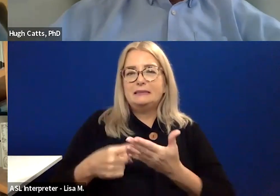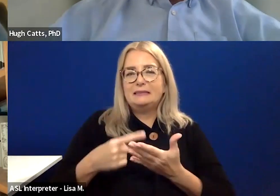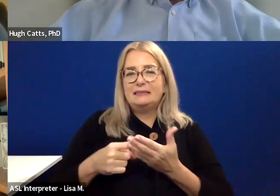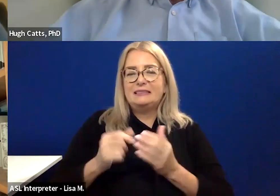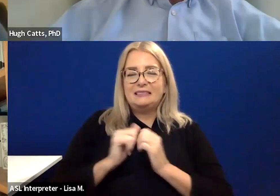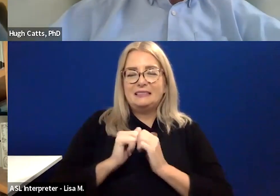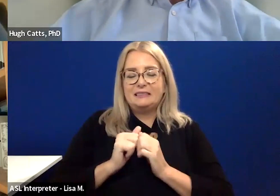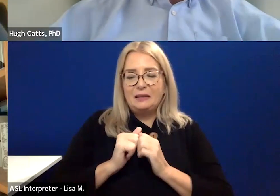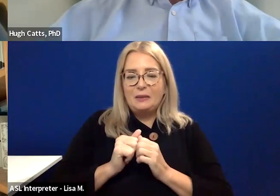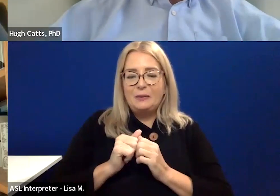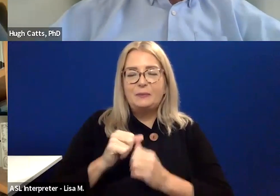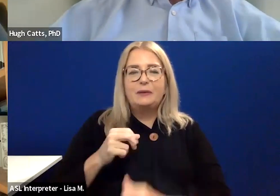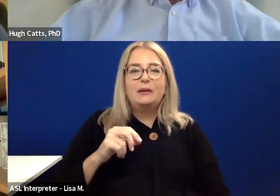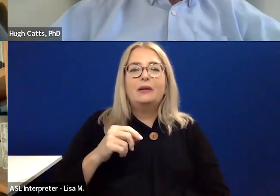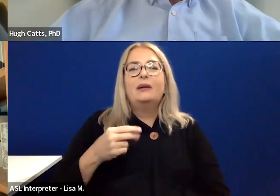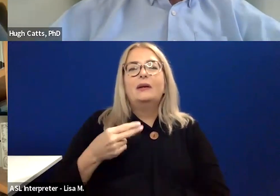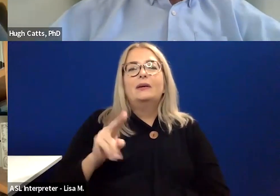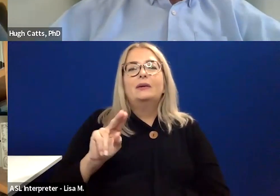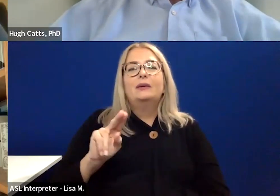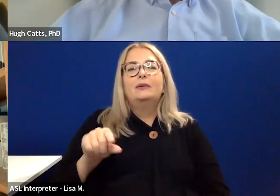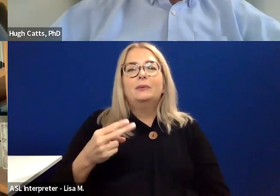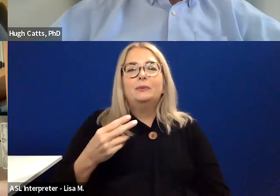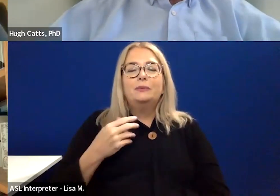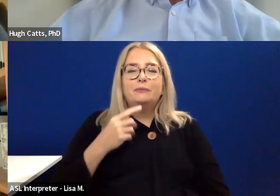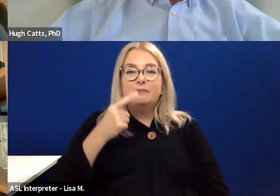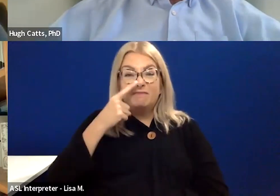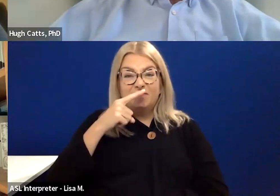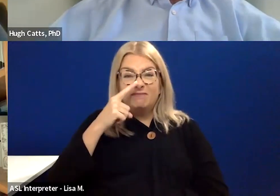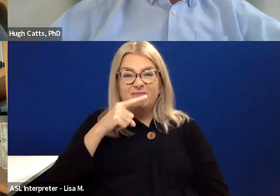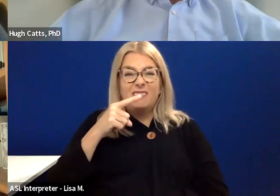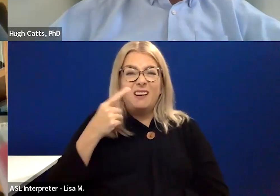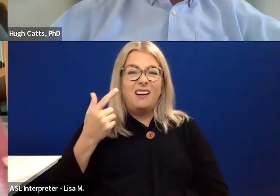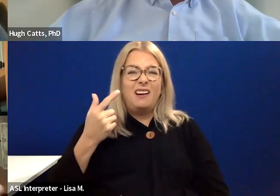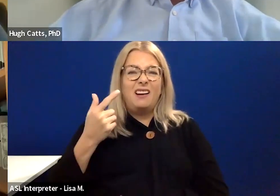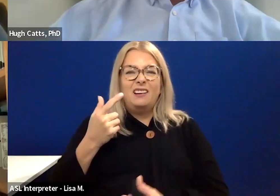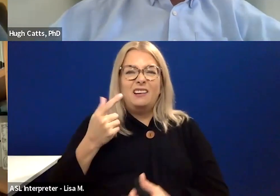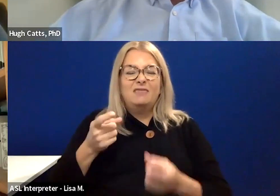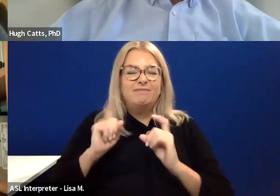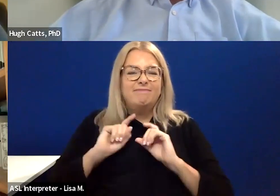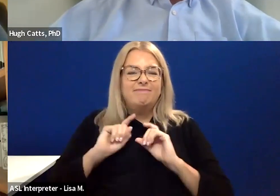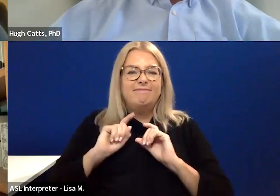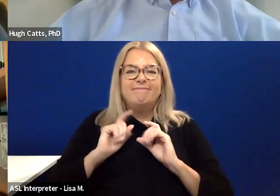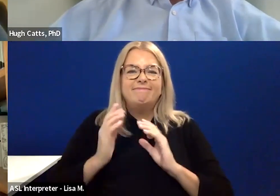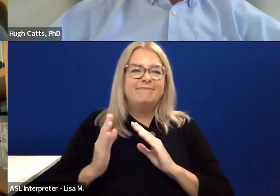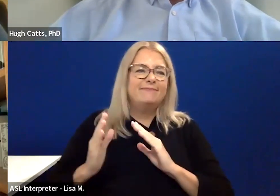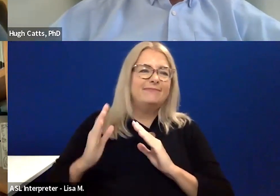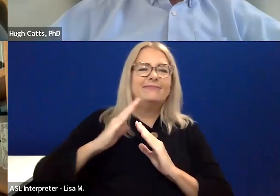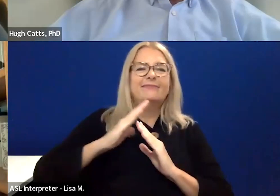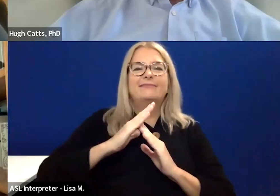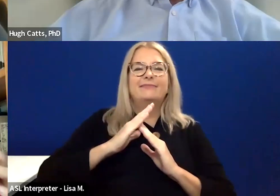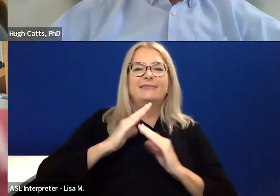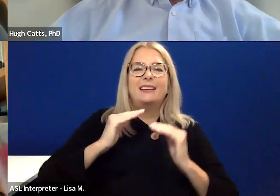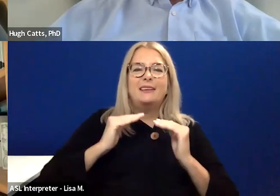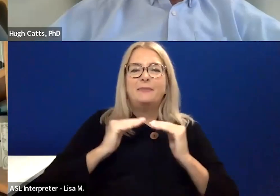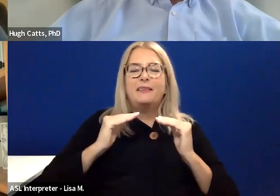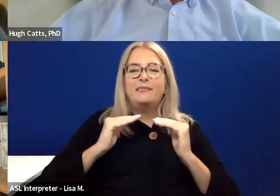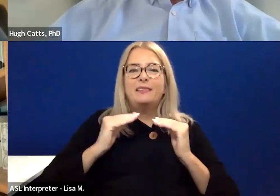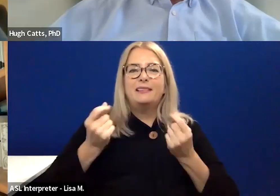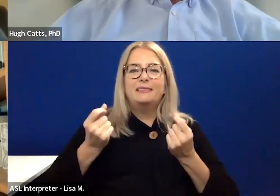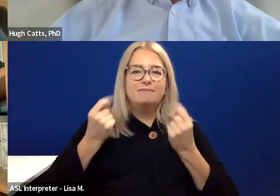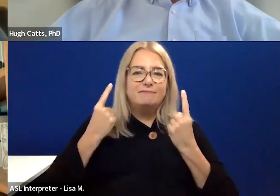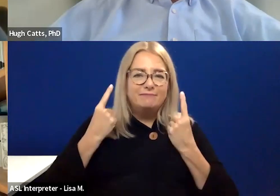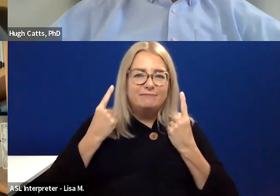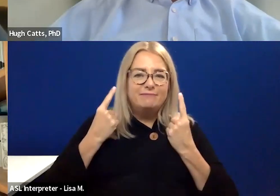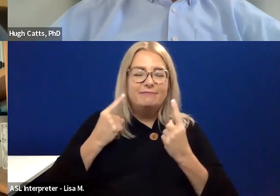you could just give us some to some um top level understanding of the issues around assessment you